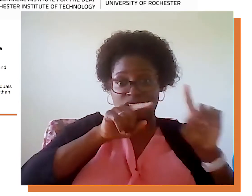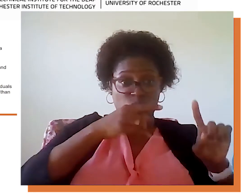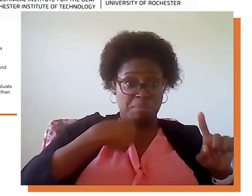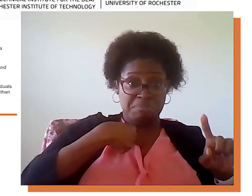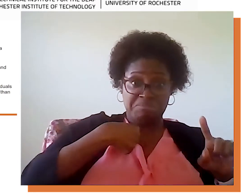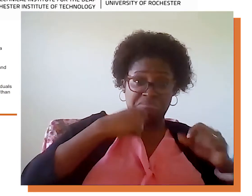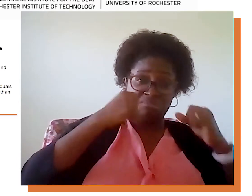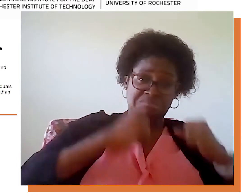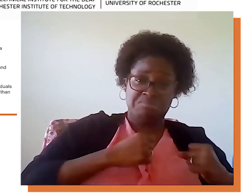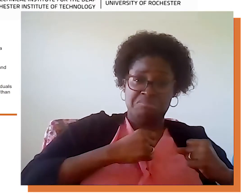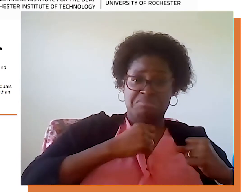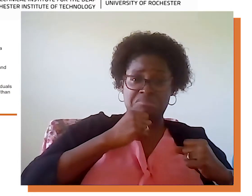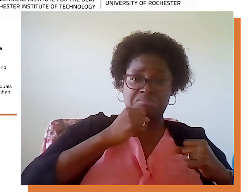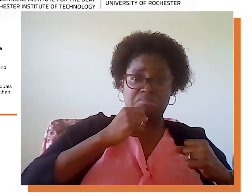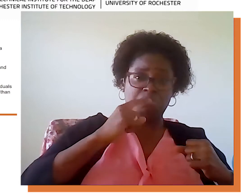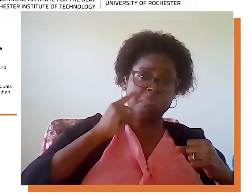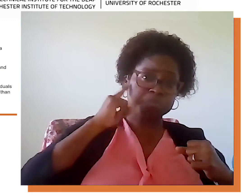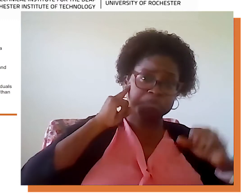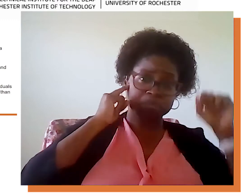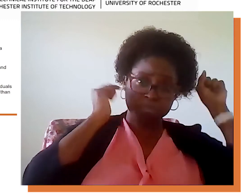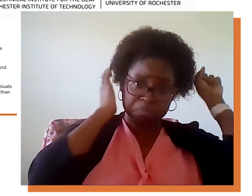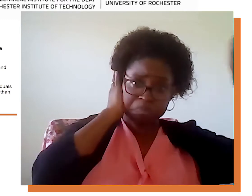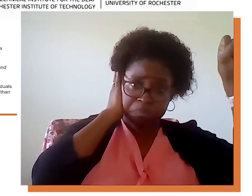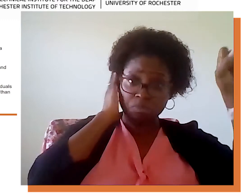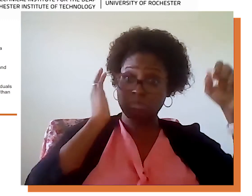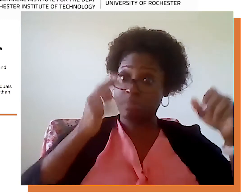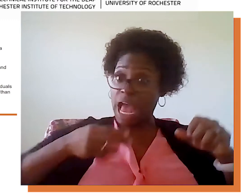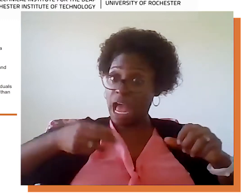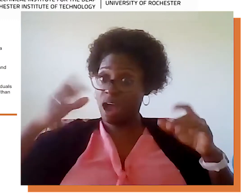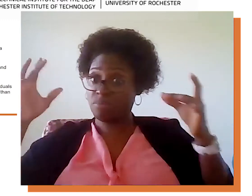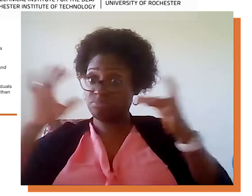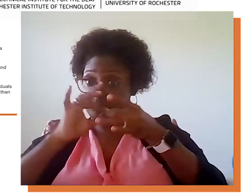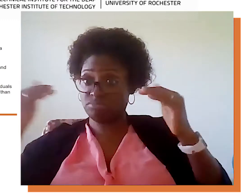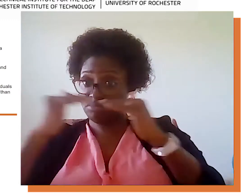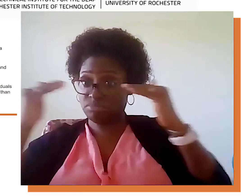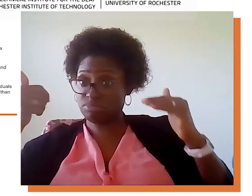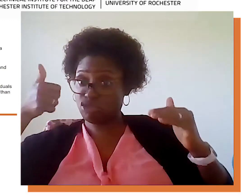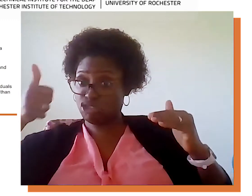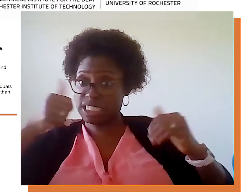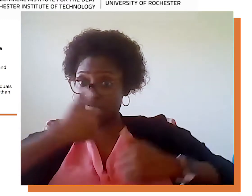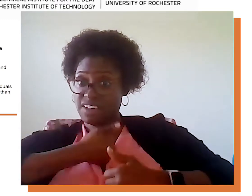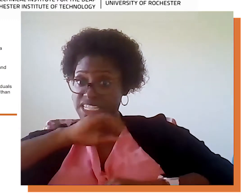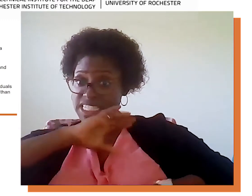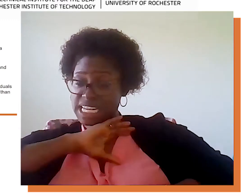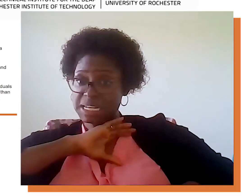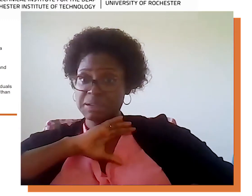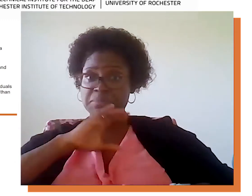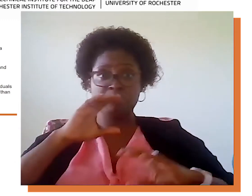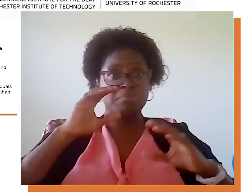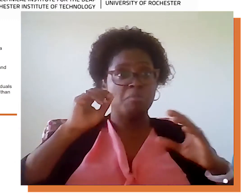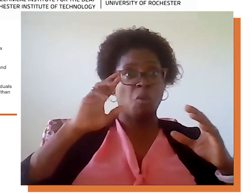So, for a person who identifies as Deaf, capital-D Deaf, and is very proud of their deaf identity,